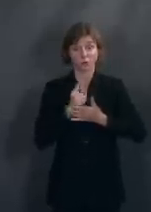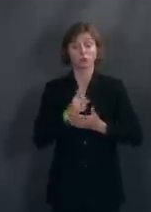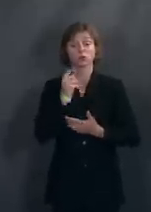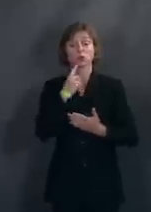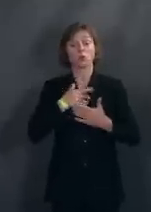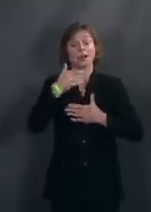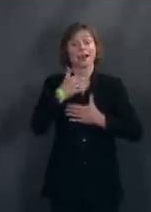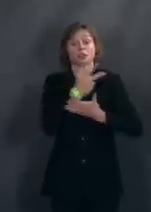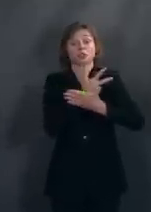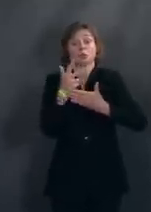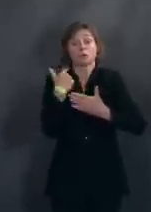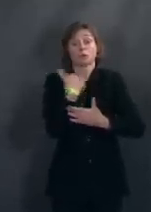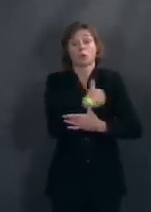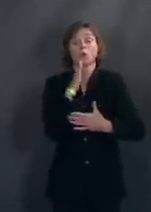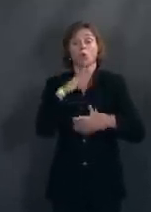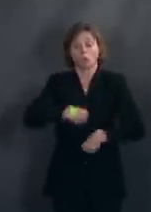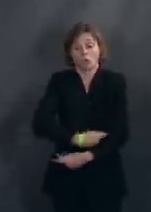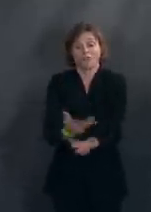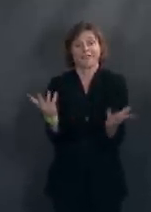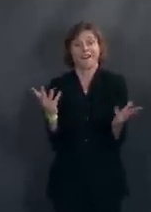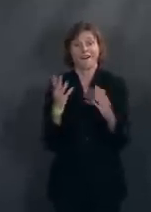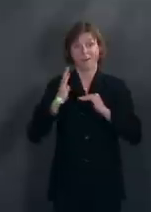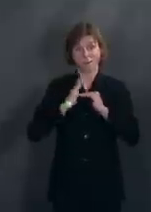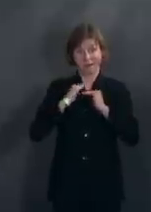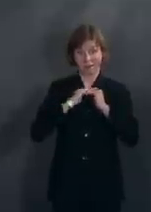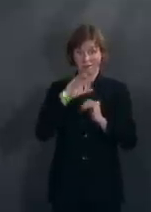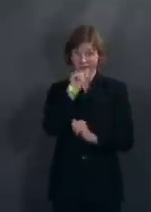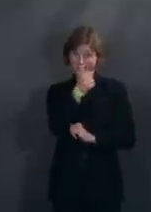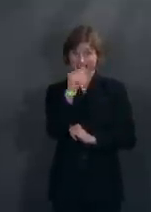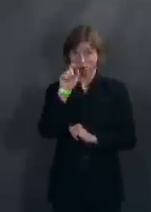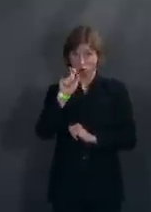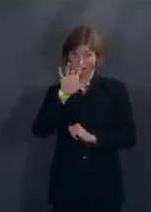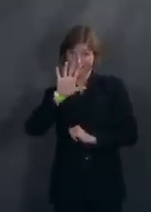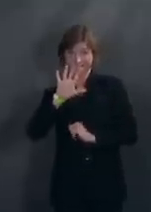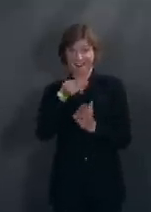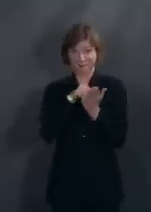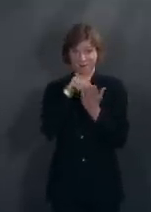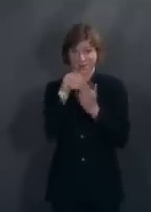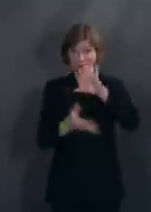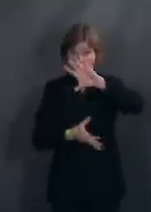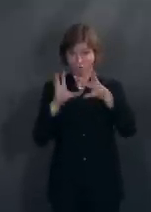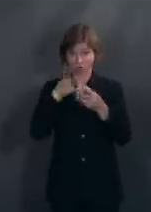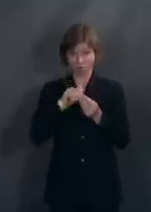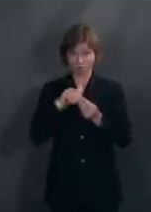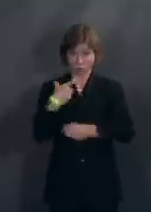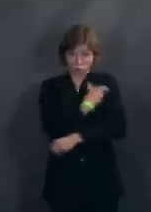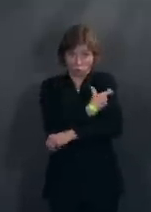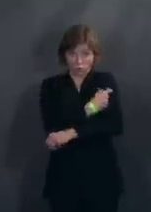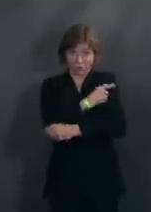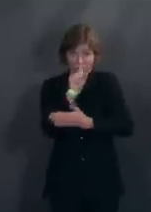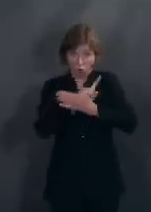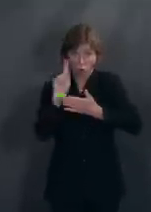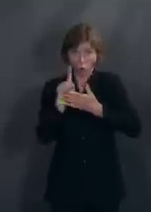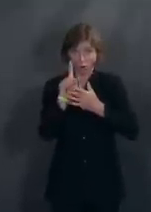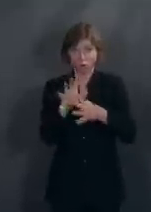we will provide a minimum of 10.5 million in total doses per week across all jurisdictions.